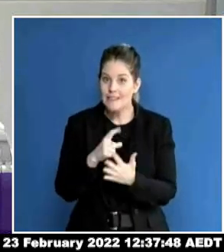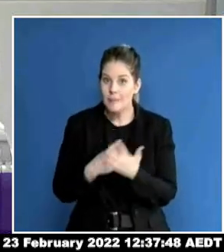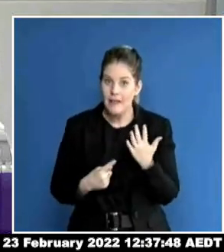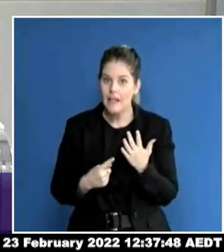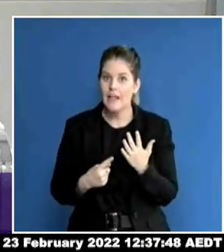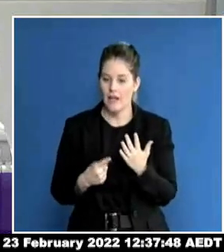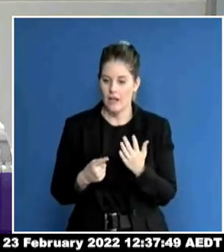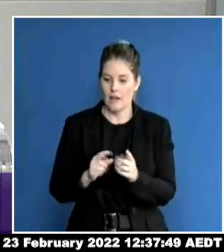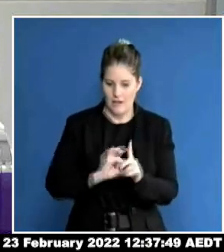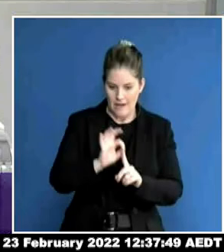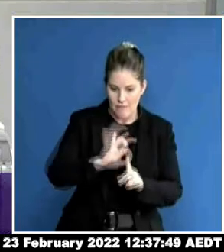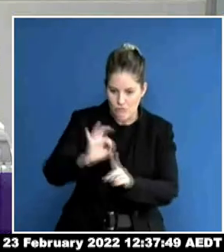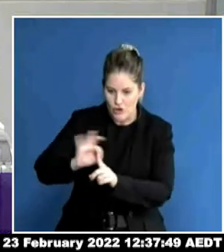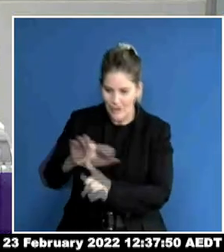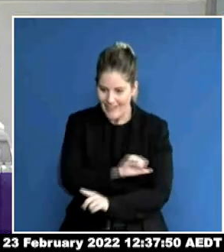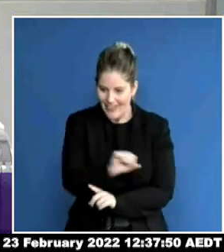constantly relying on the group of disabled employees.